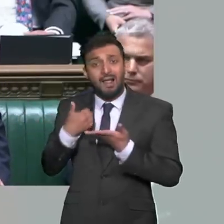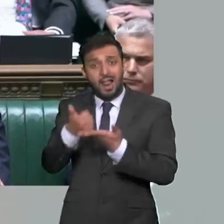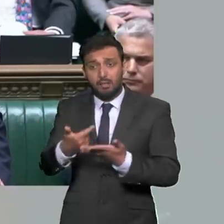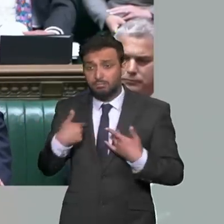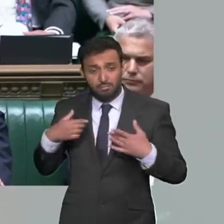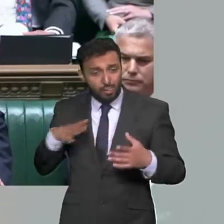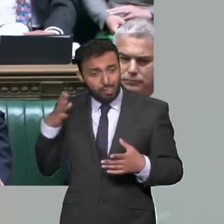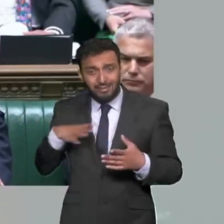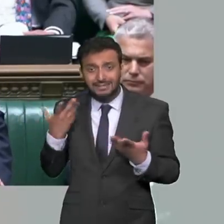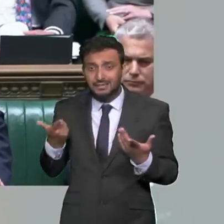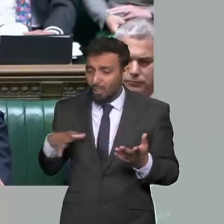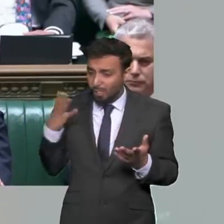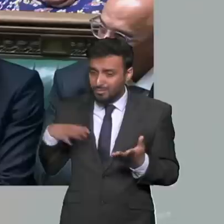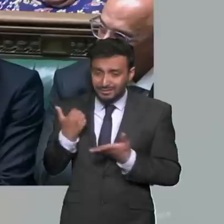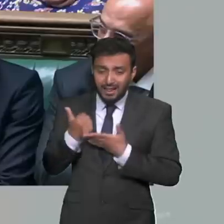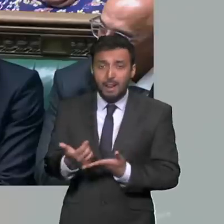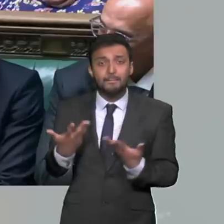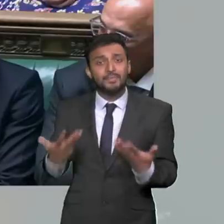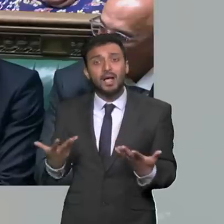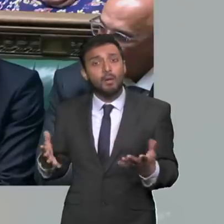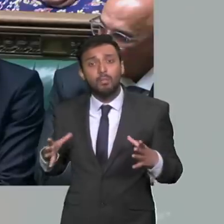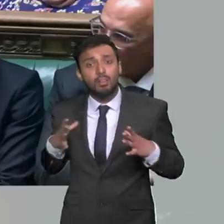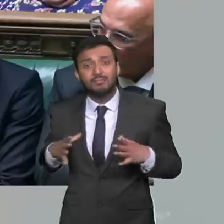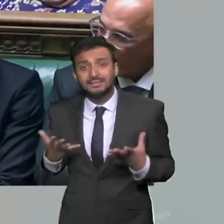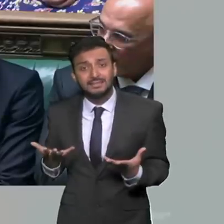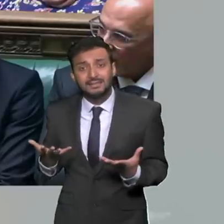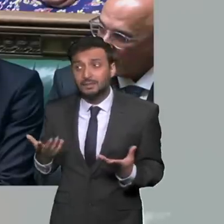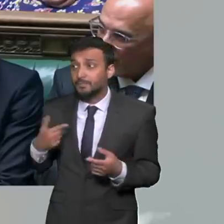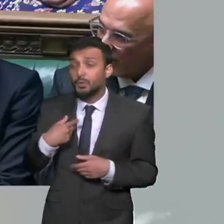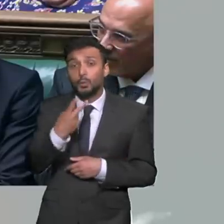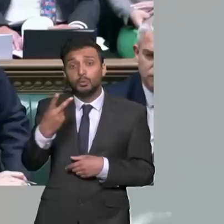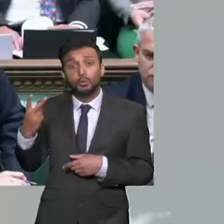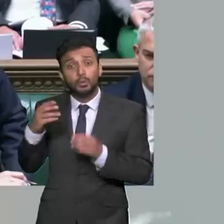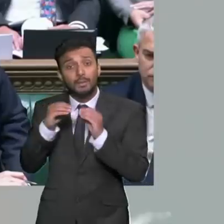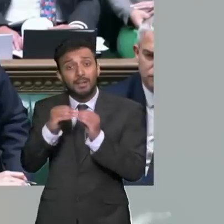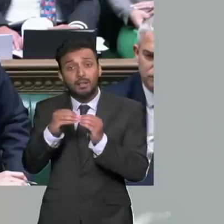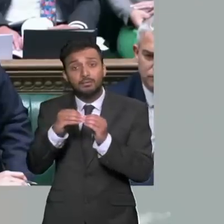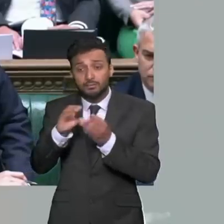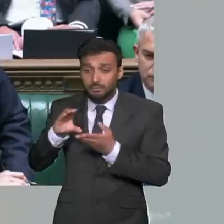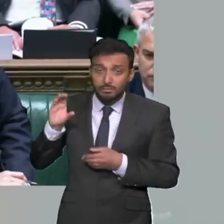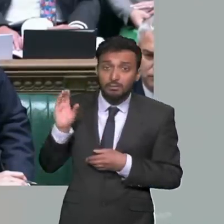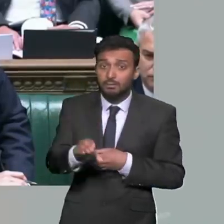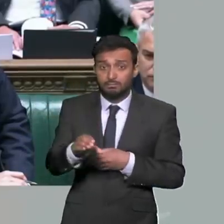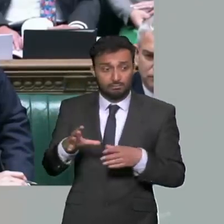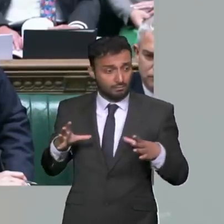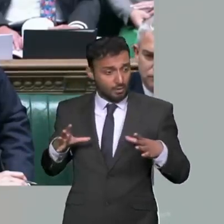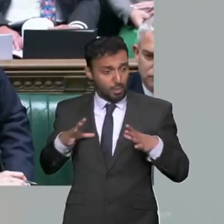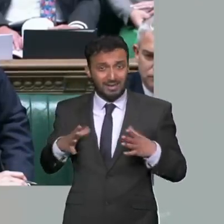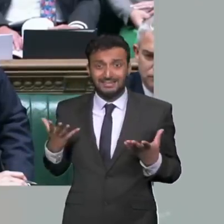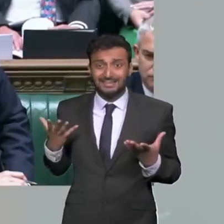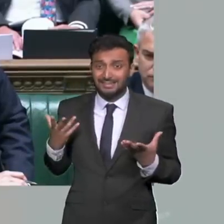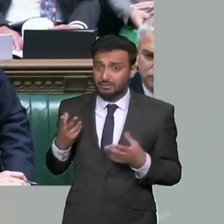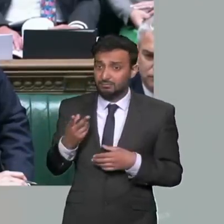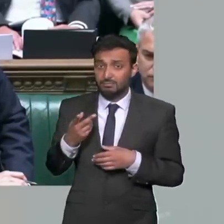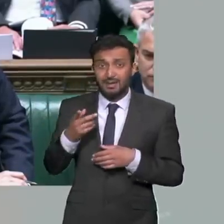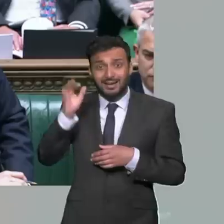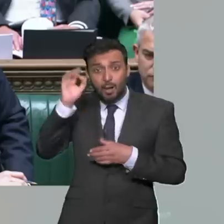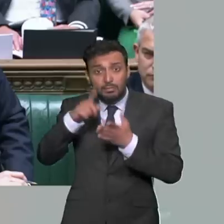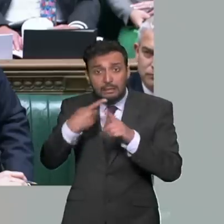We are putting £22 billion into people’s pockets already, cutting council tax by £150,